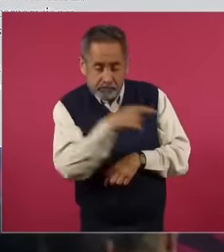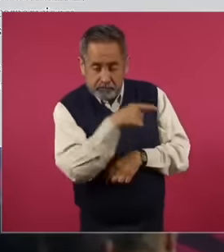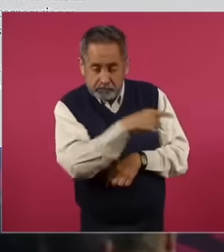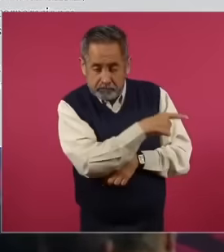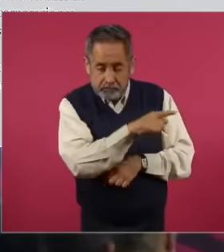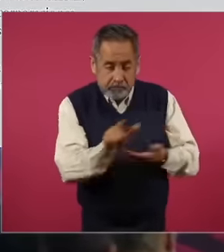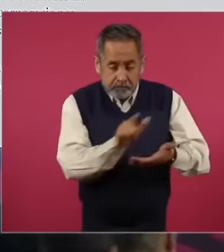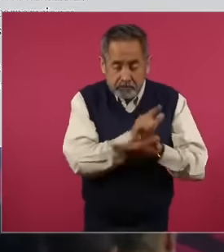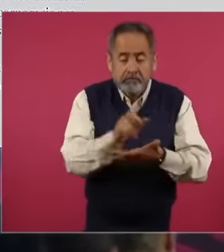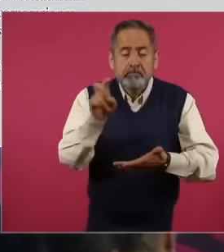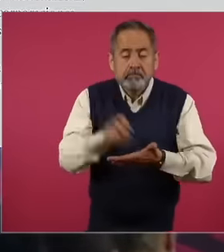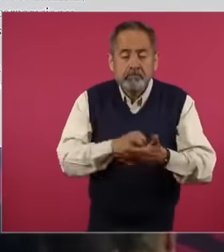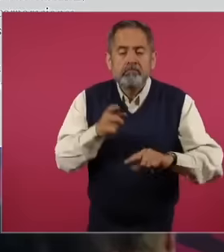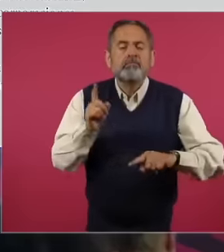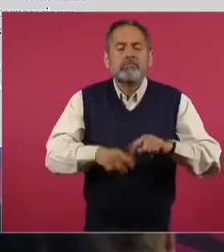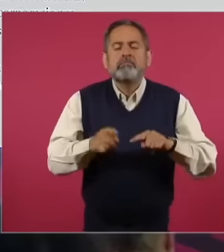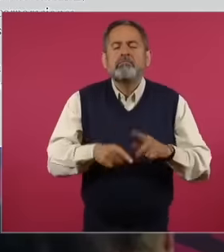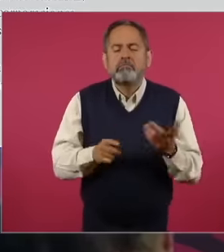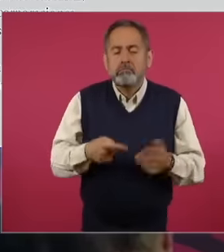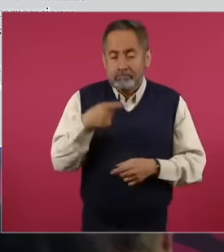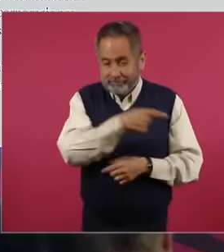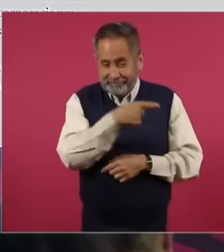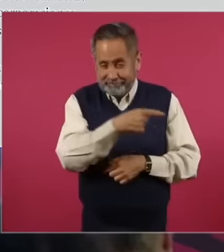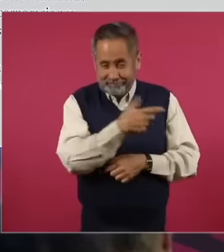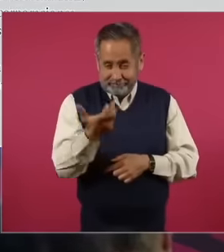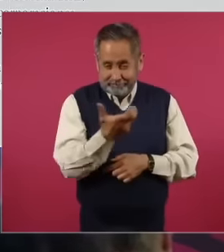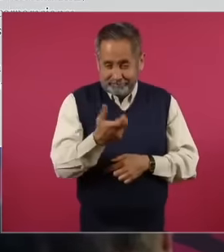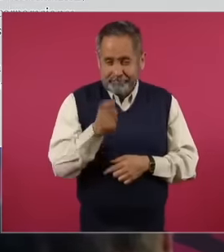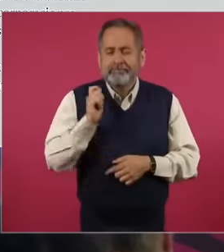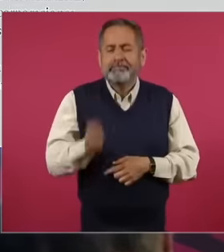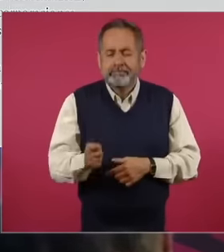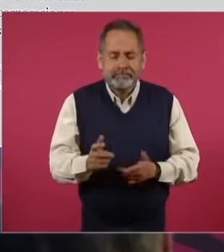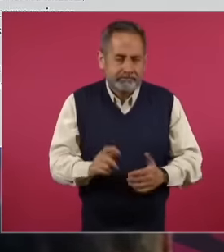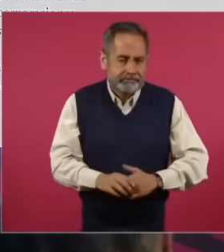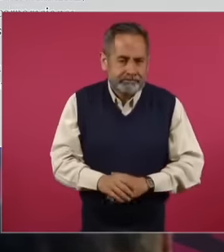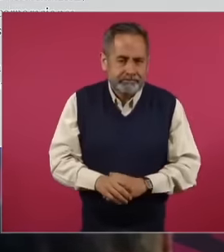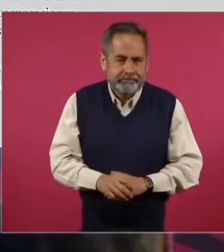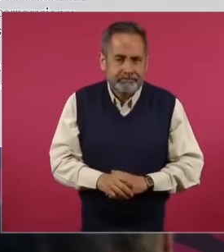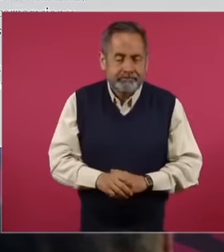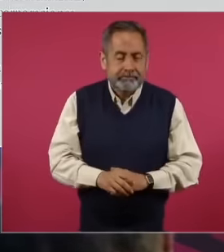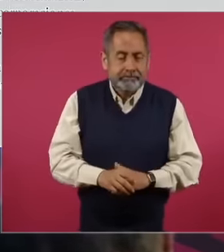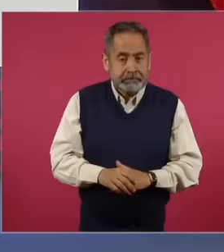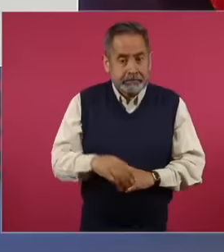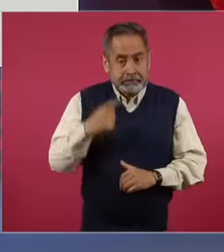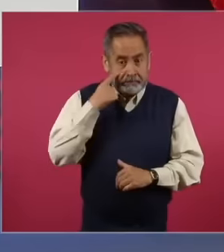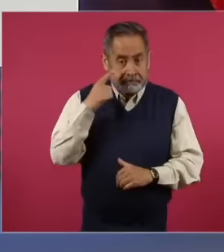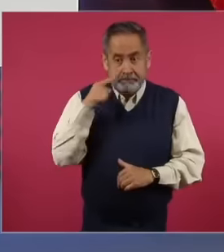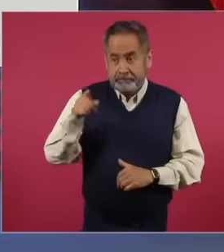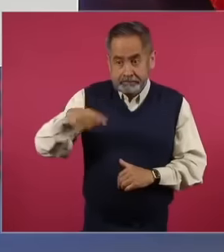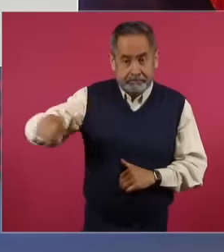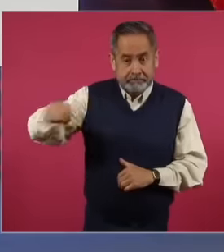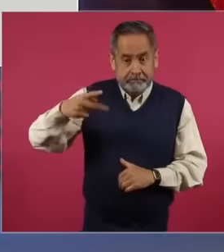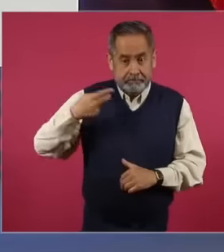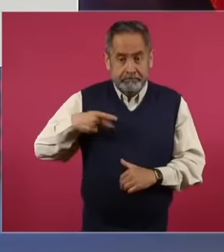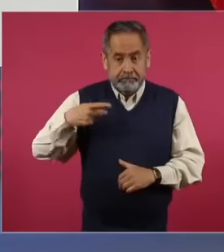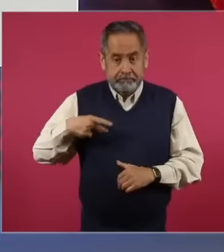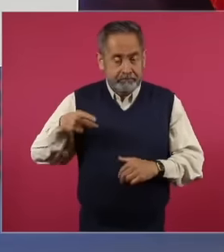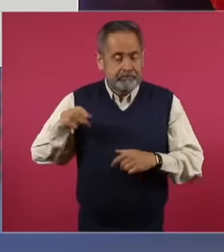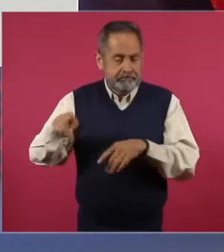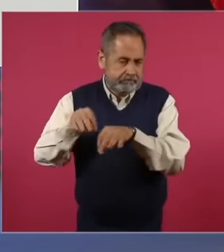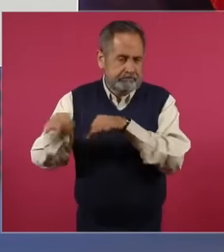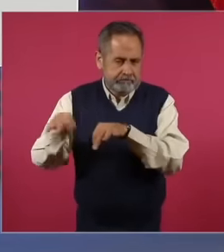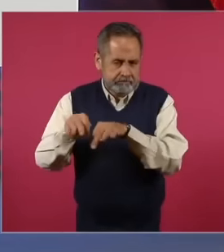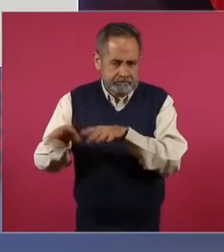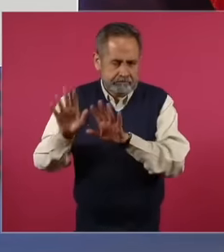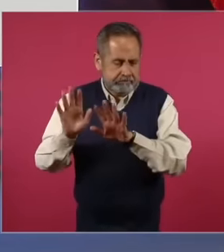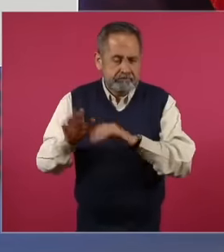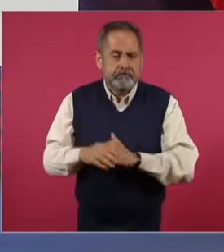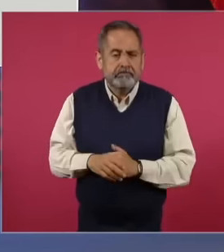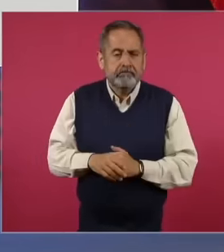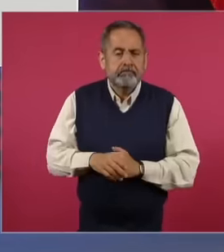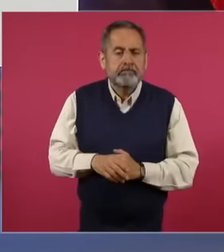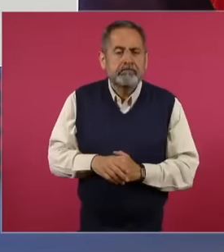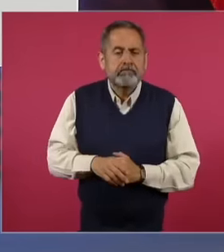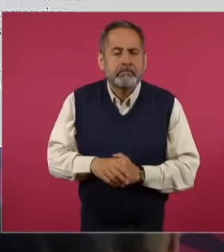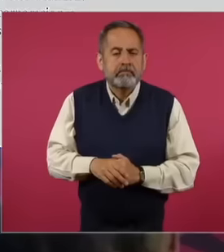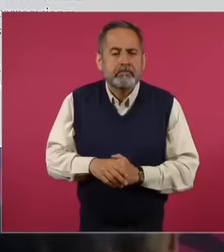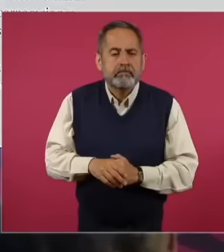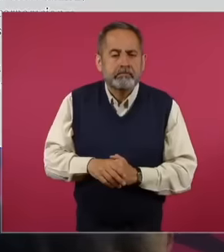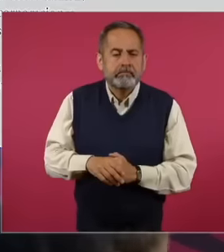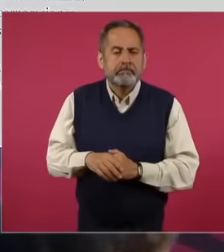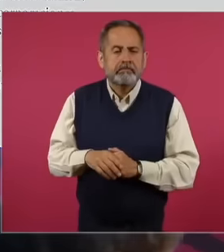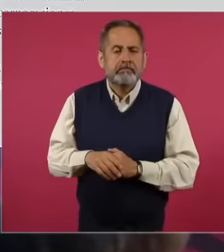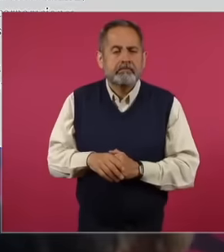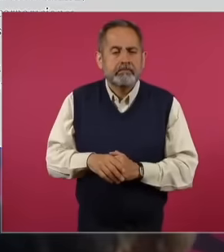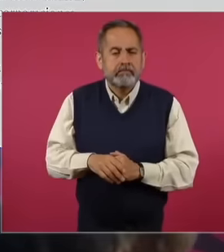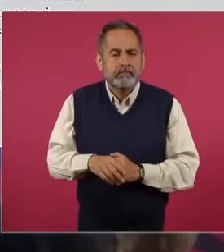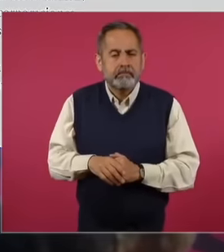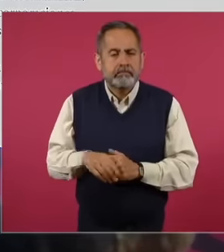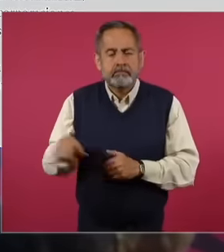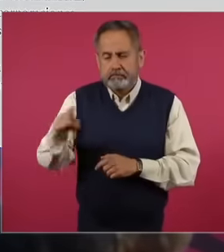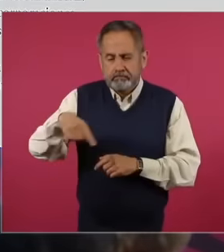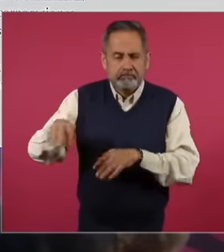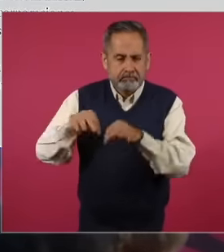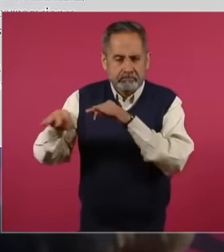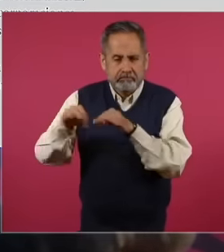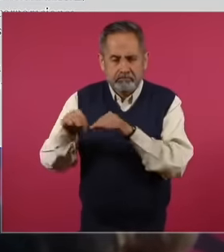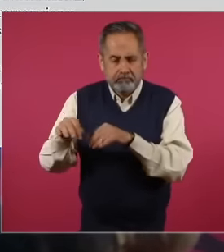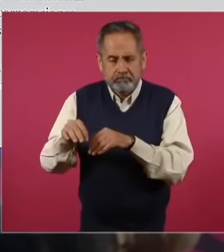meant that a worker was not going to retire with 100%.